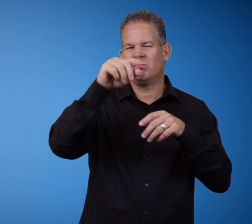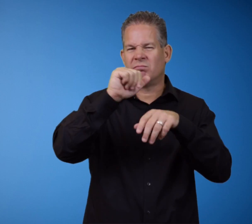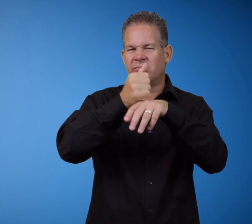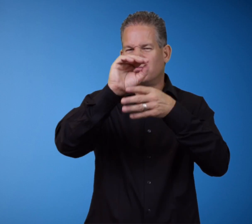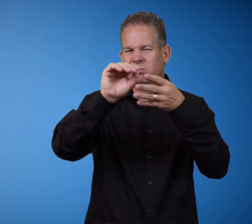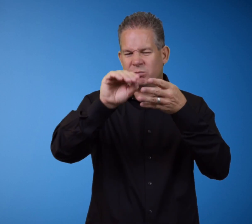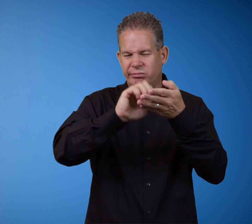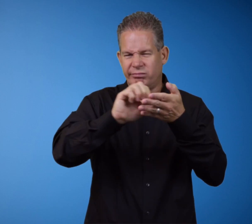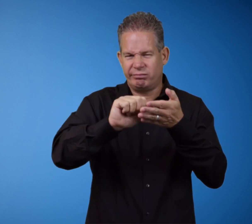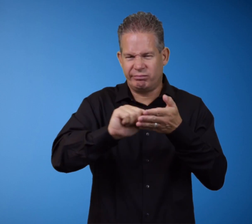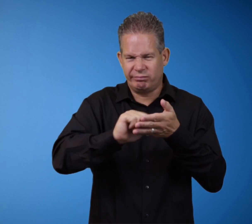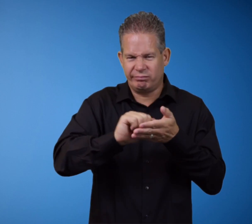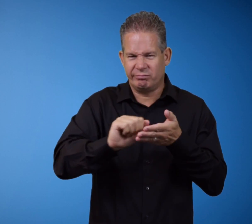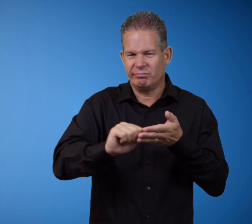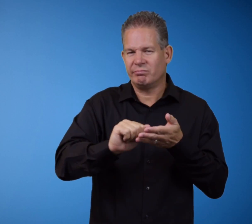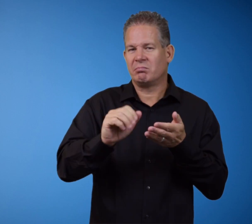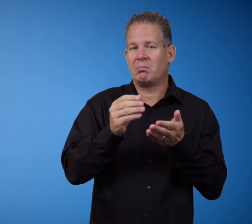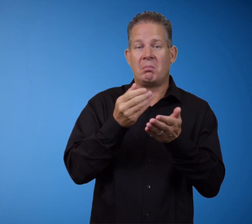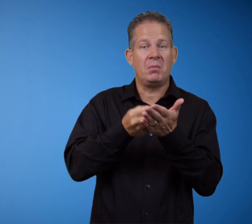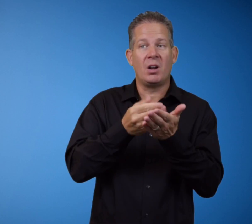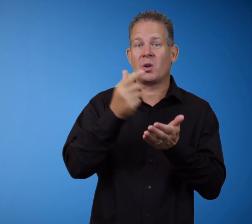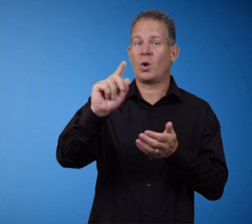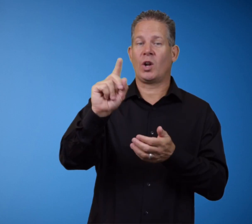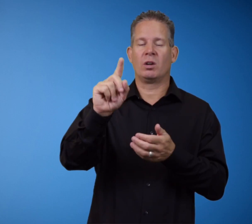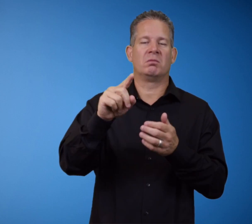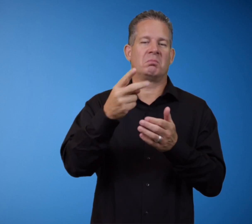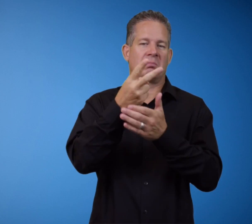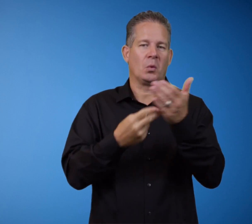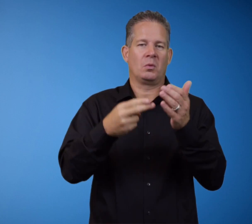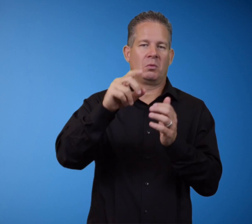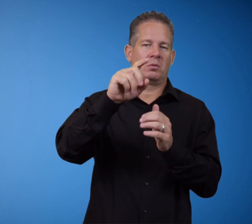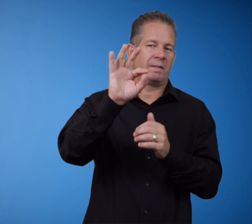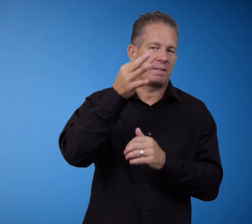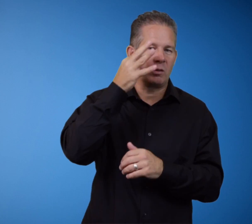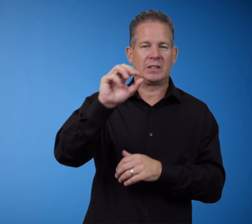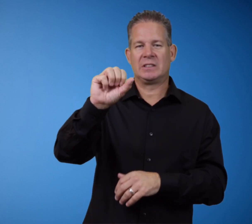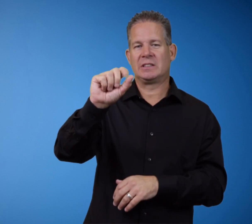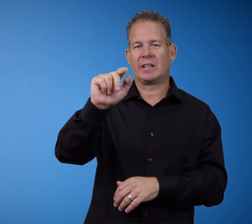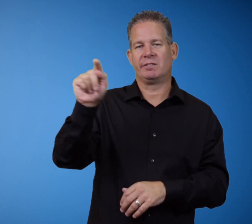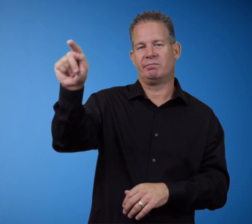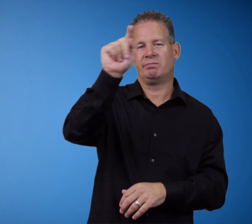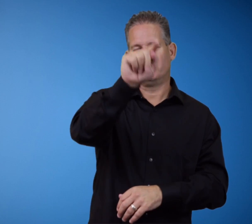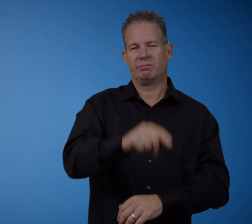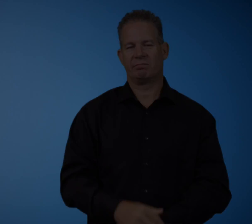The federal government takes these funds out of your check and then it's used both by federal and state agencies.